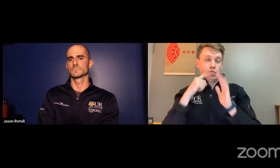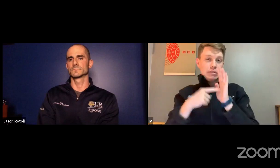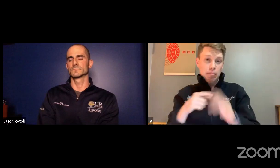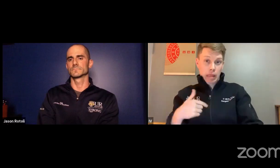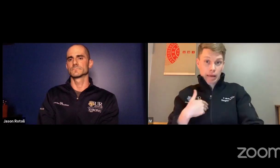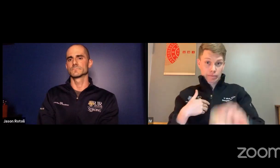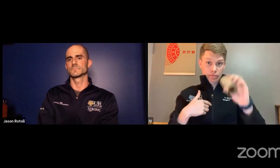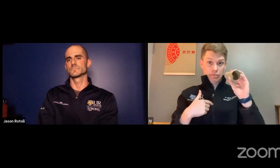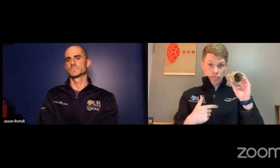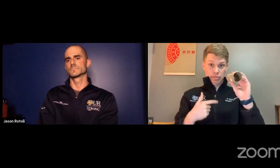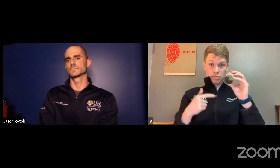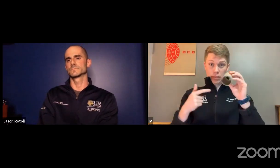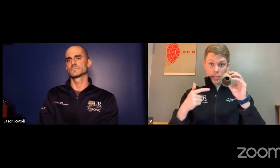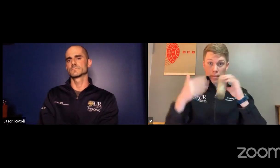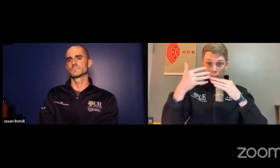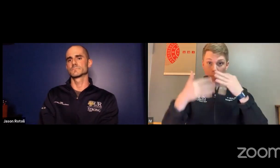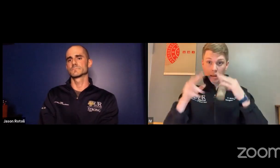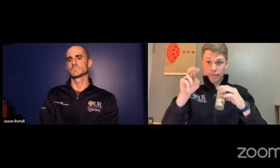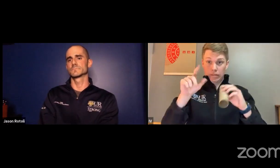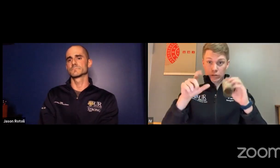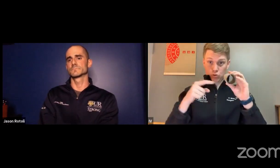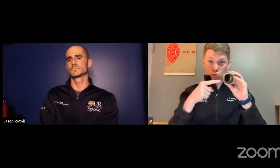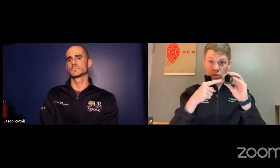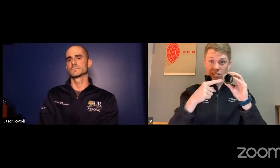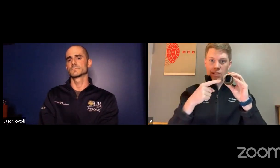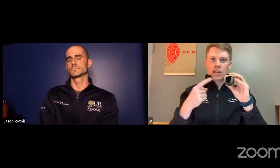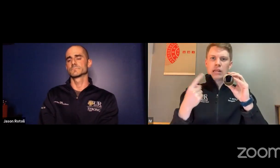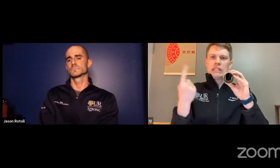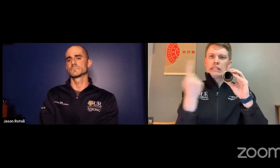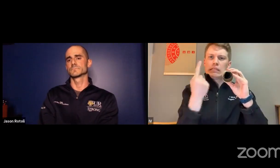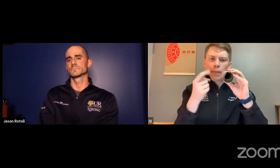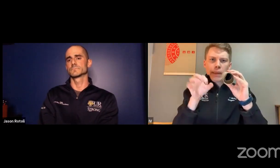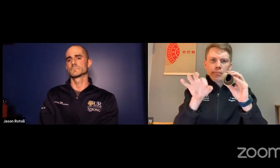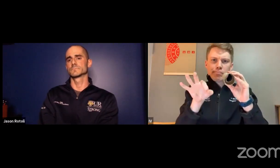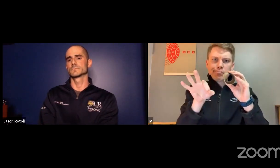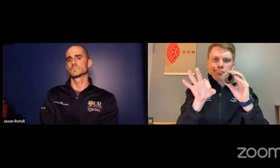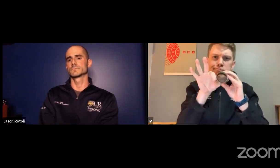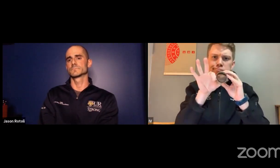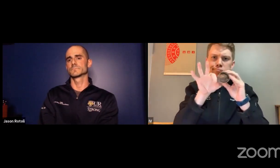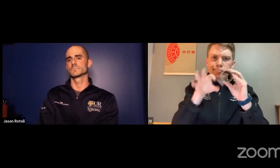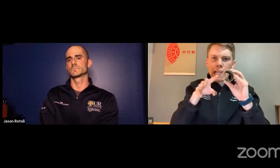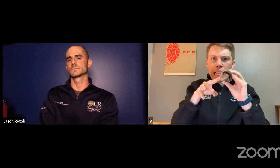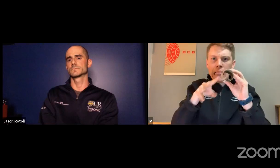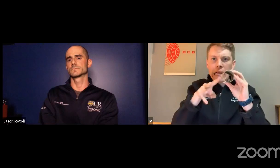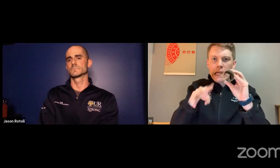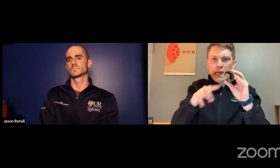and healthy way. If there is a stroke, we have two different types of strokes